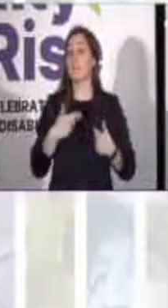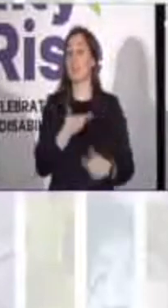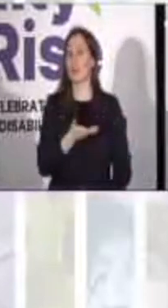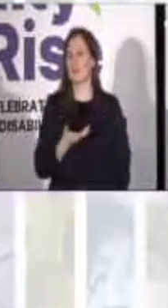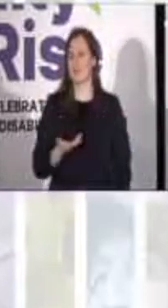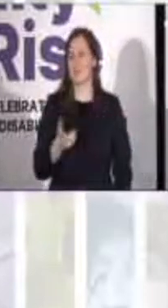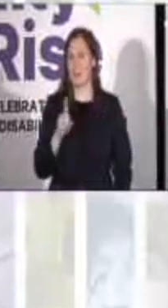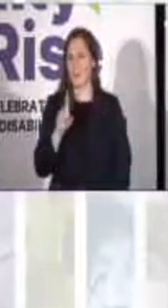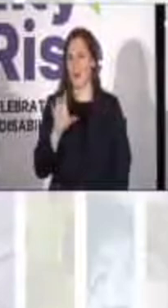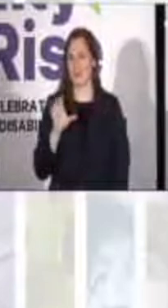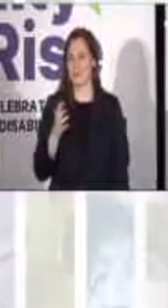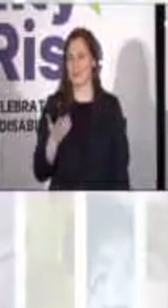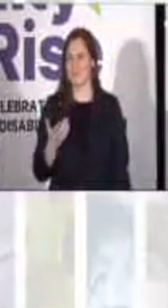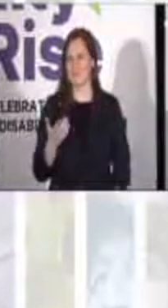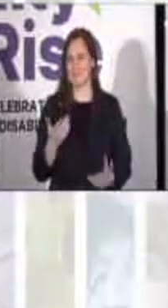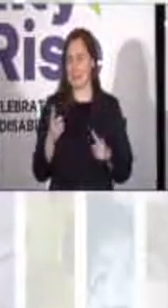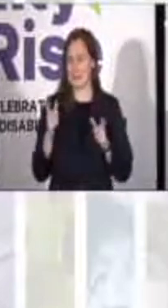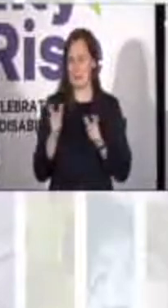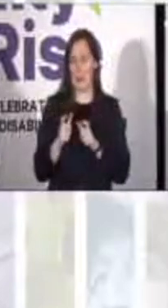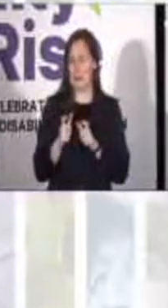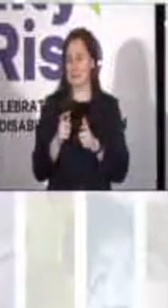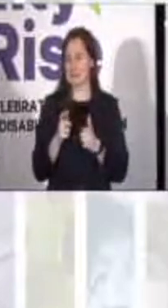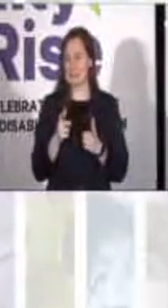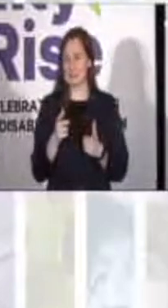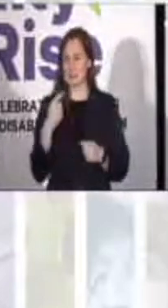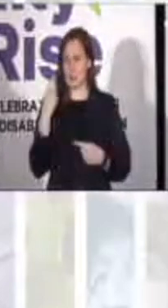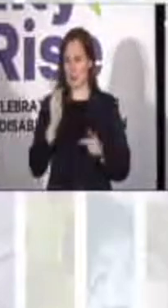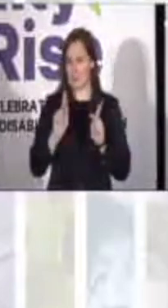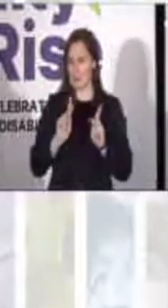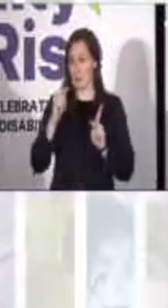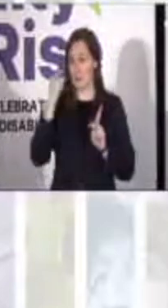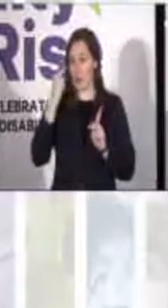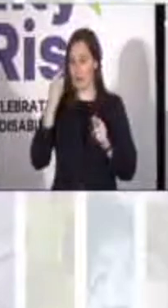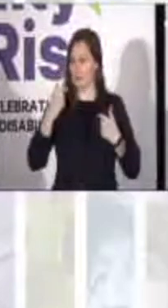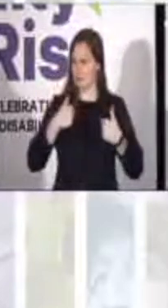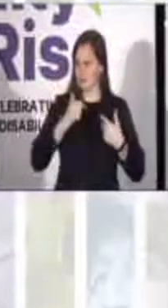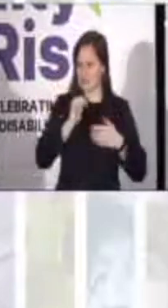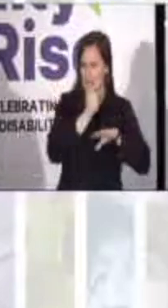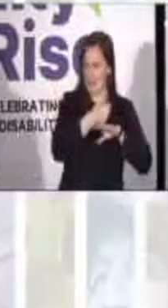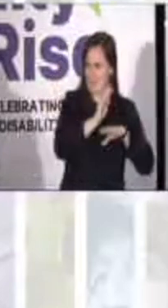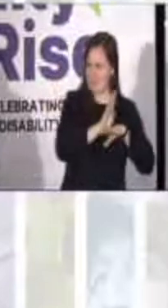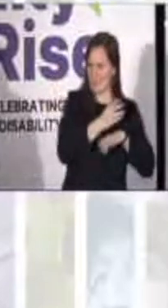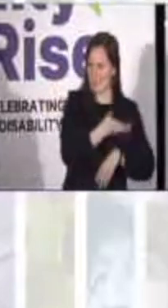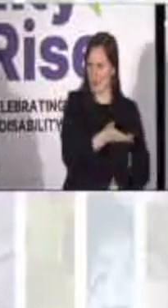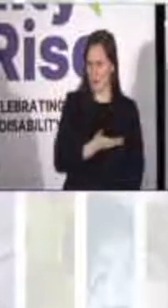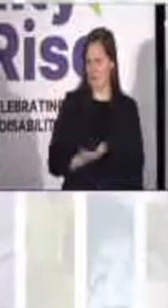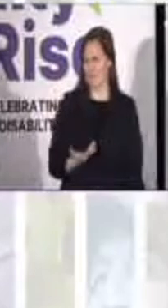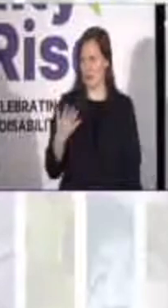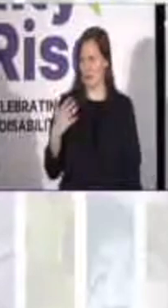SO, I THINK A LOT OF PEOPLE THOUGHT I WAS A LITTLE CRAZY WHEN I DID THAT. BUT I REALLY BELIEVED IN THE POWER OF OUR